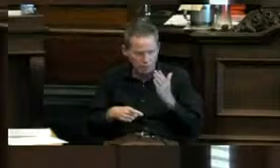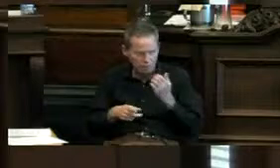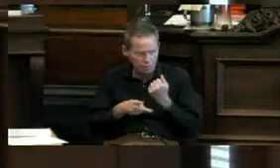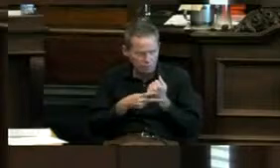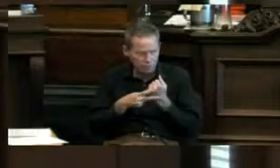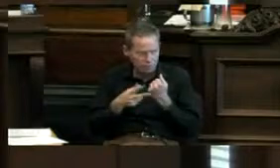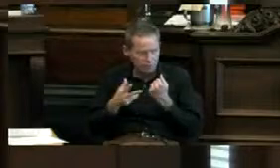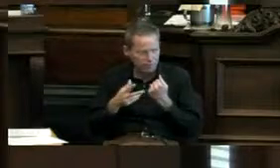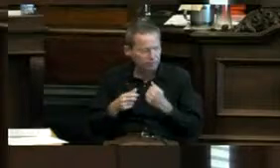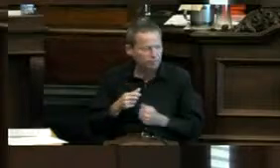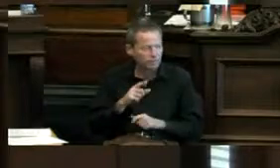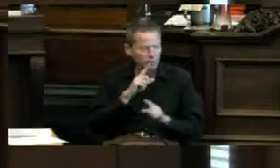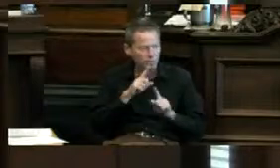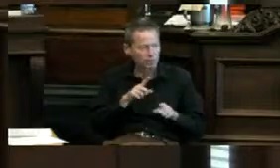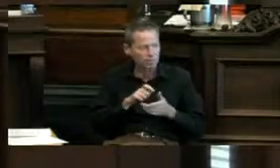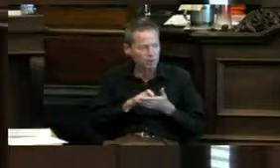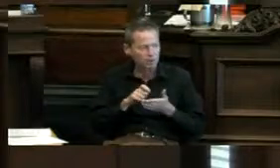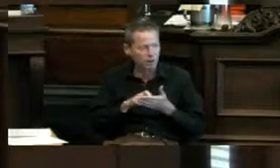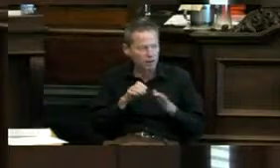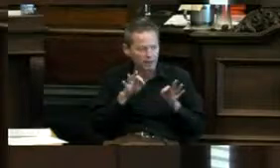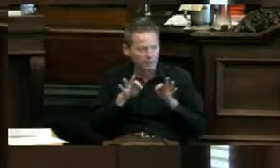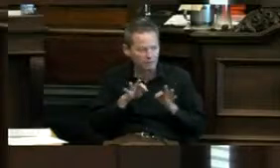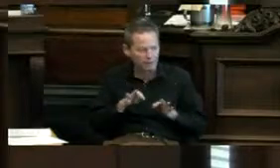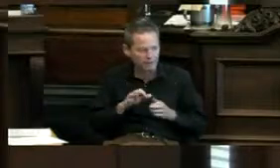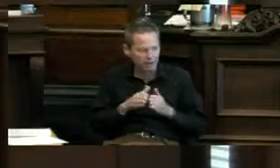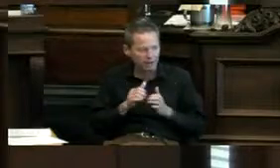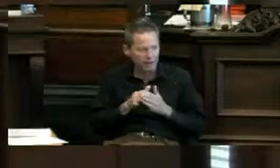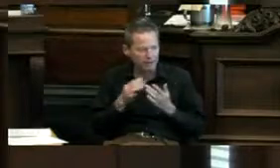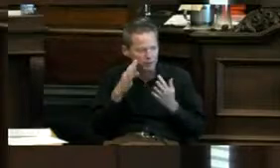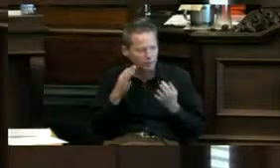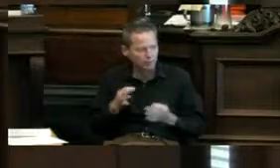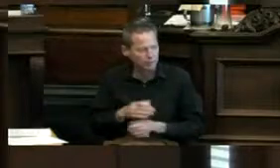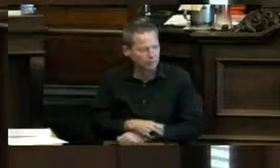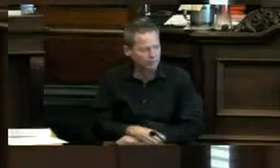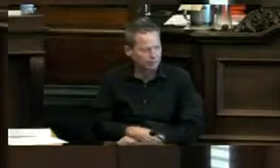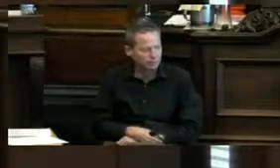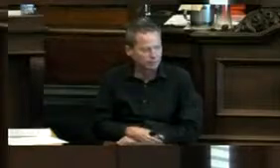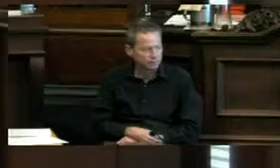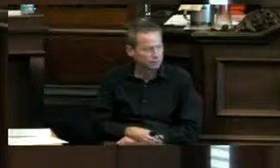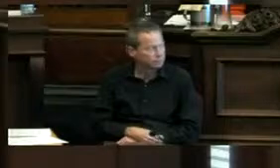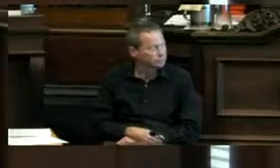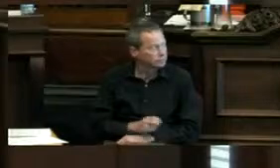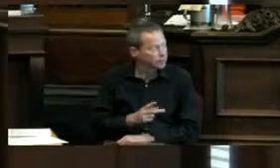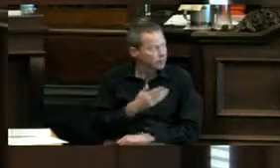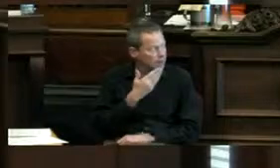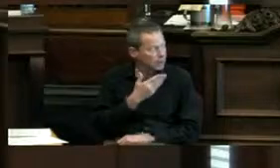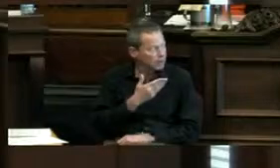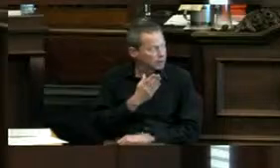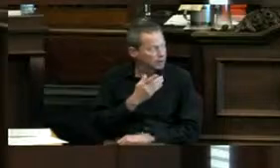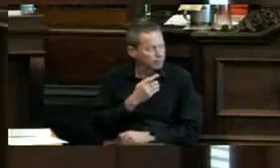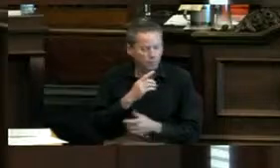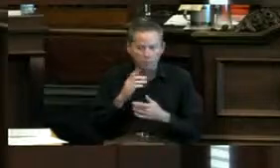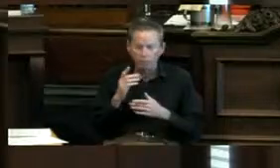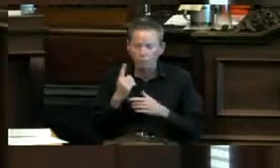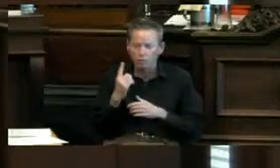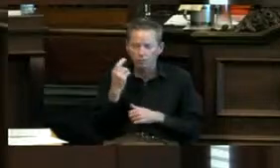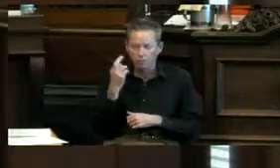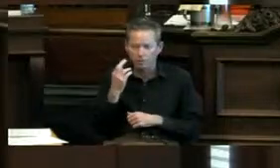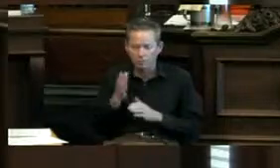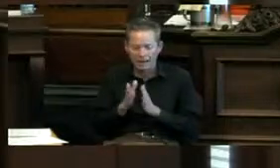the costs ourselves as the city, how do we see savings then? Yeah. So we'll respond in writing, kind of walk you